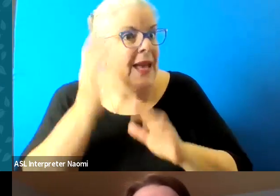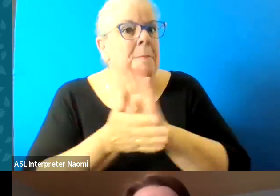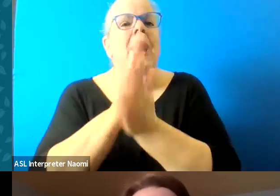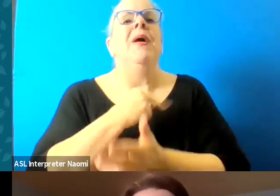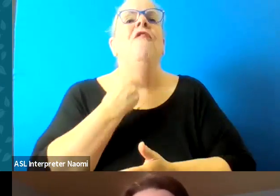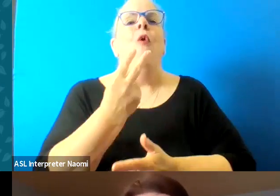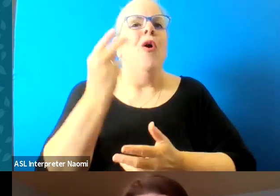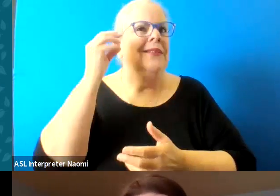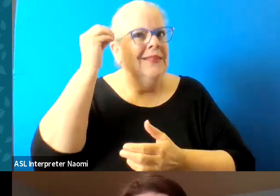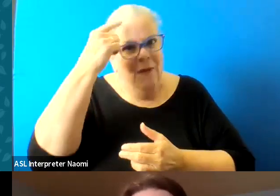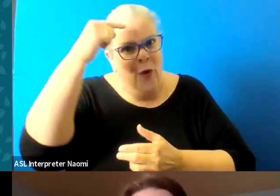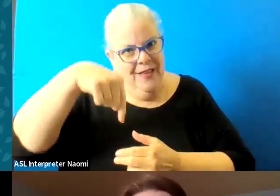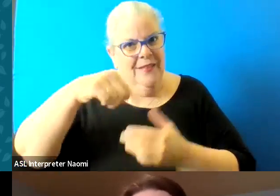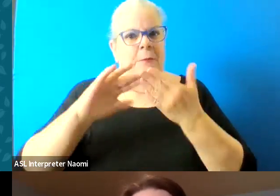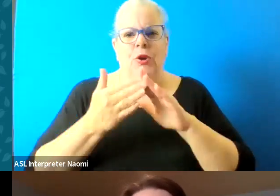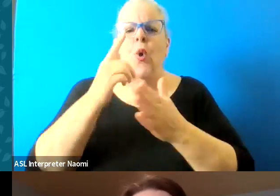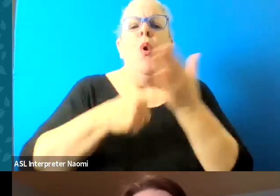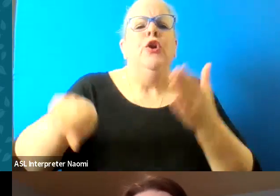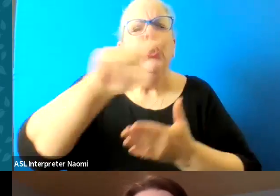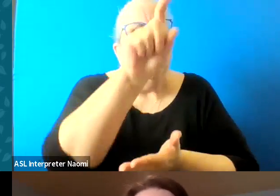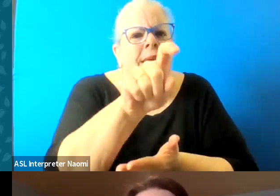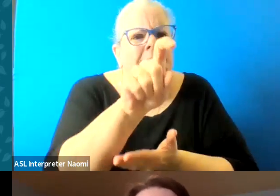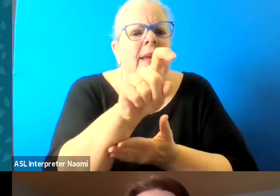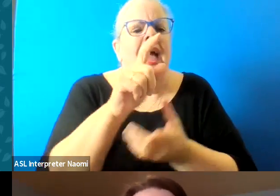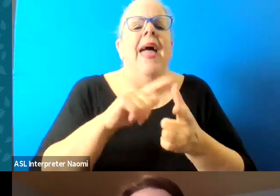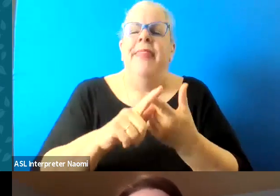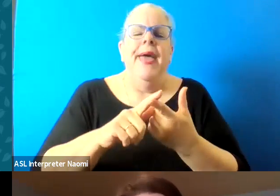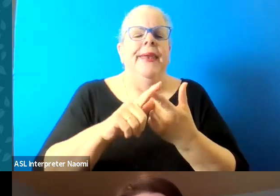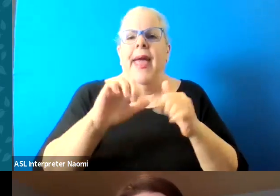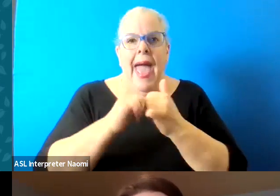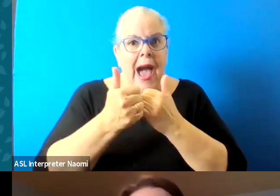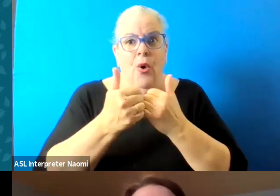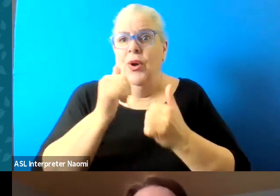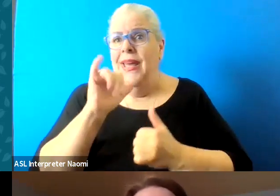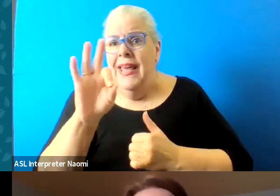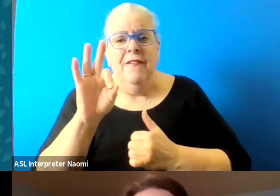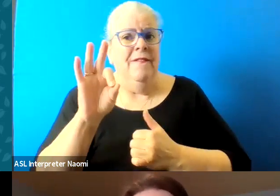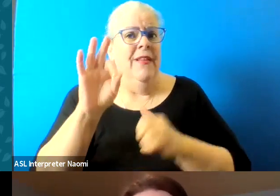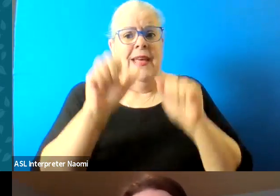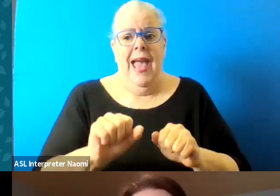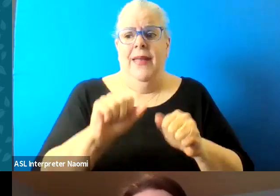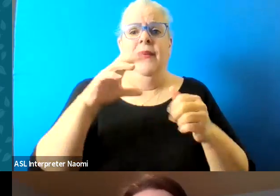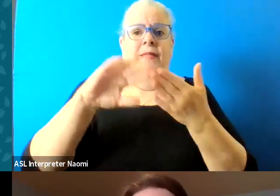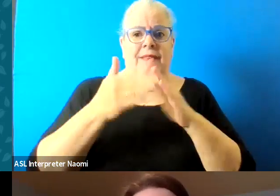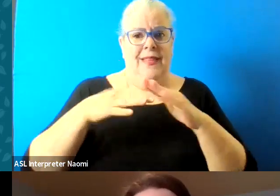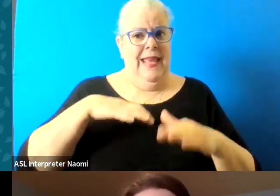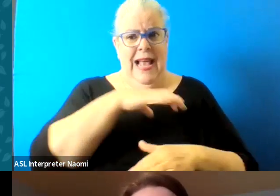what do you guys need? And then coming and saying, okay, how or if can the city council specifically address